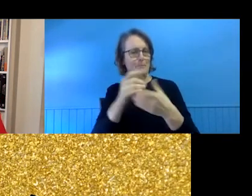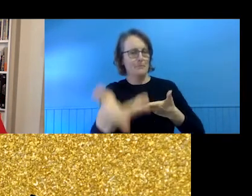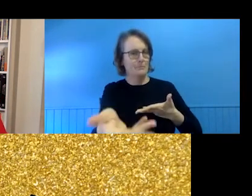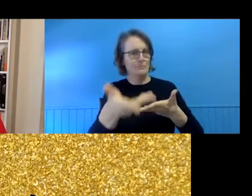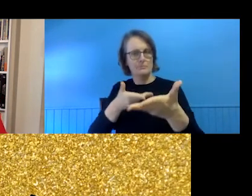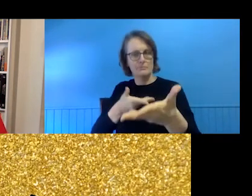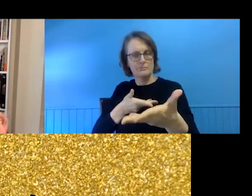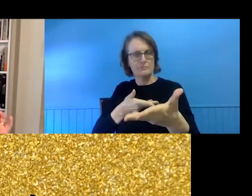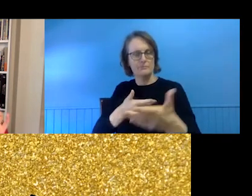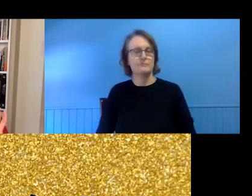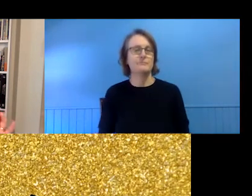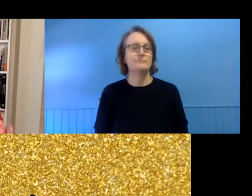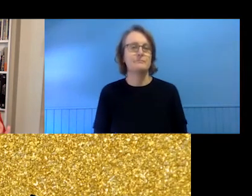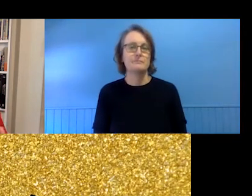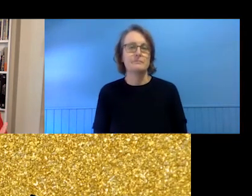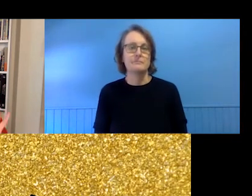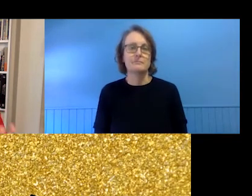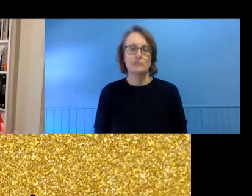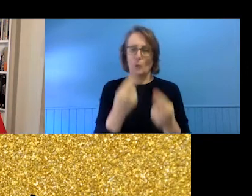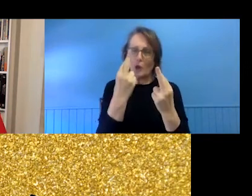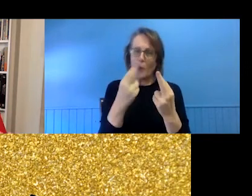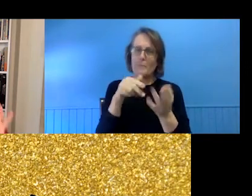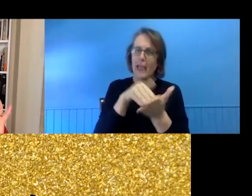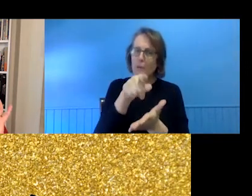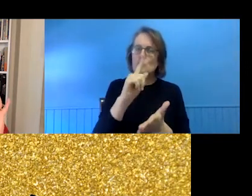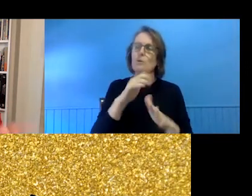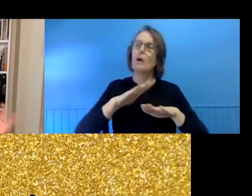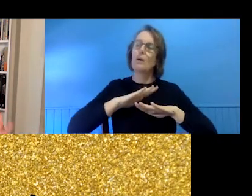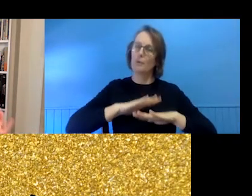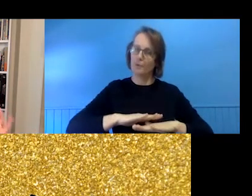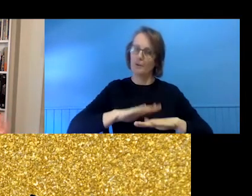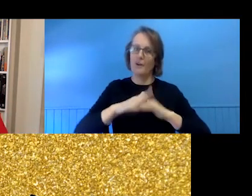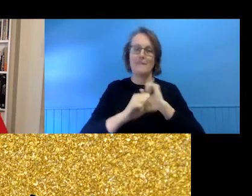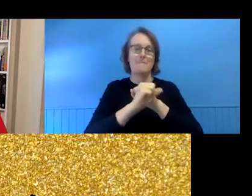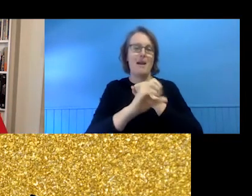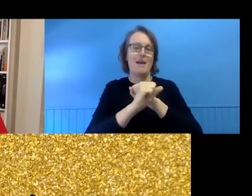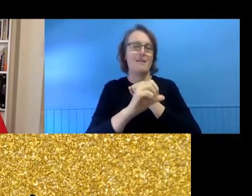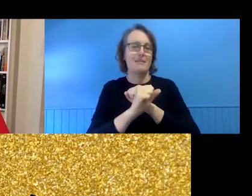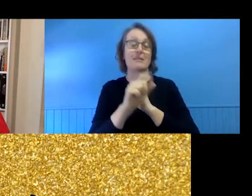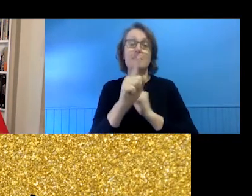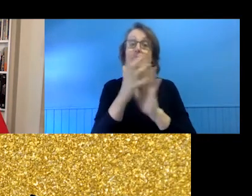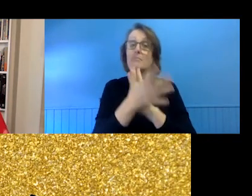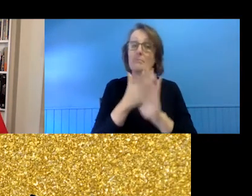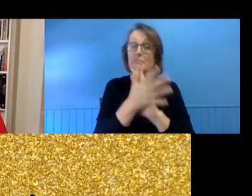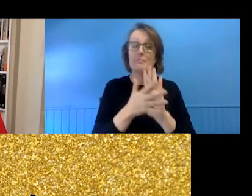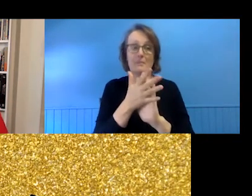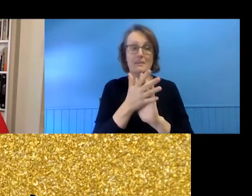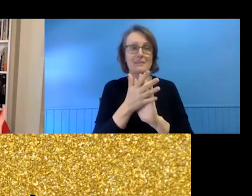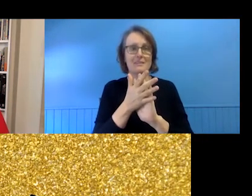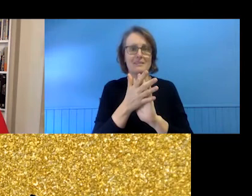marketing, which I hope takes the edge off a little bit. Thinking about it in those terms, this is also a sophisticated and delicate